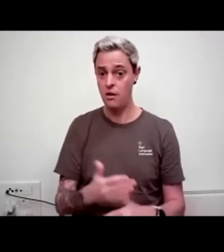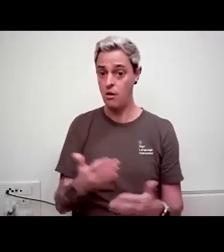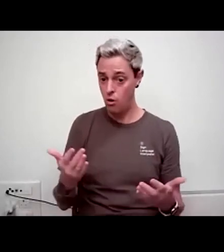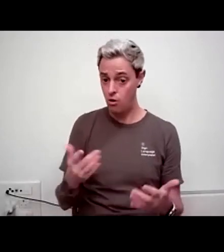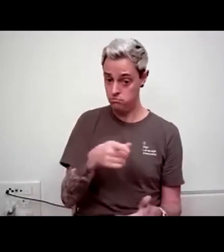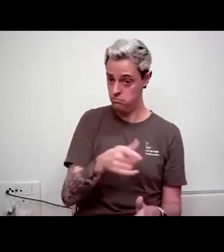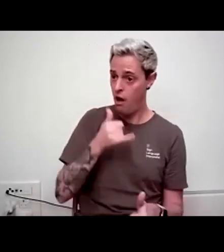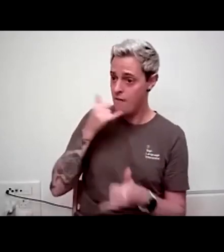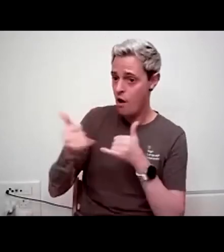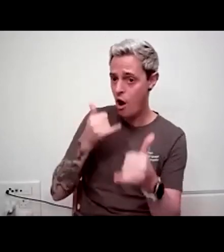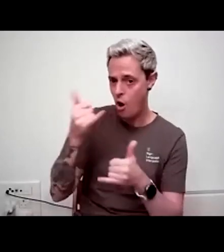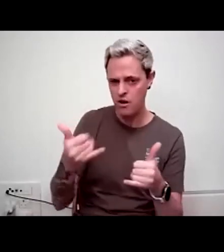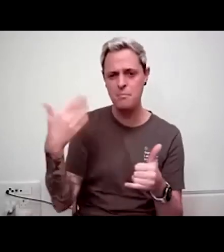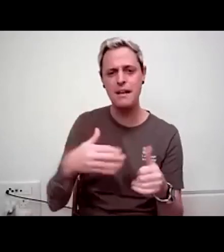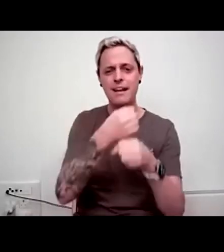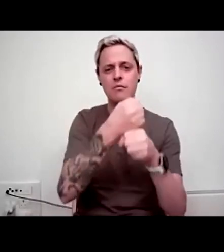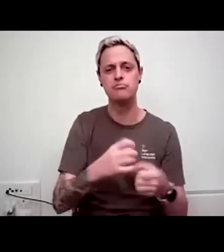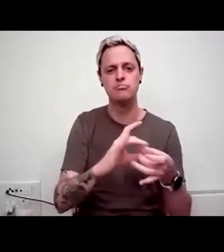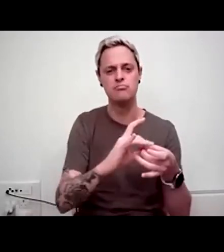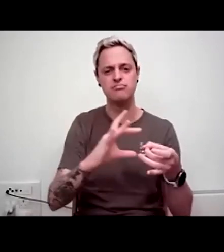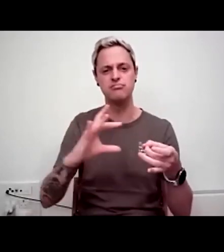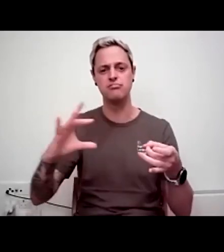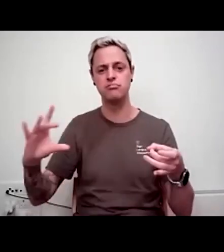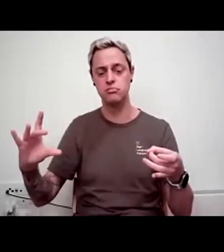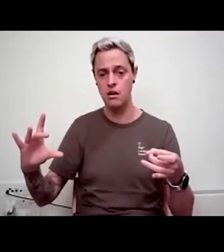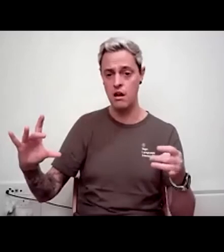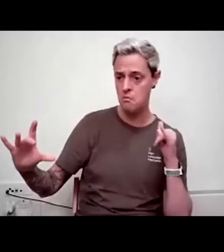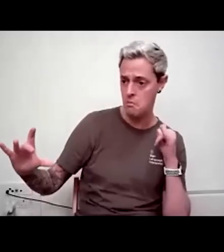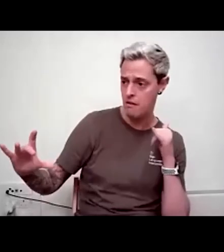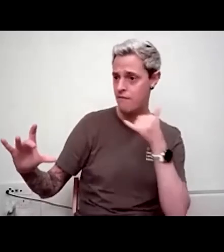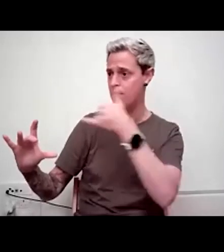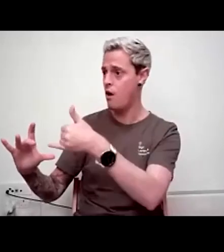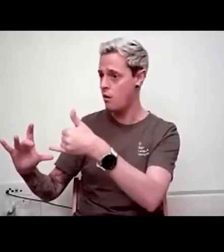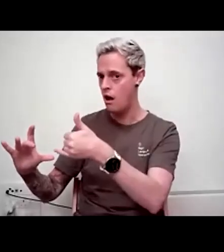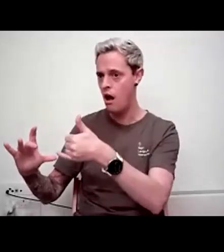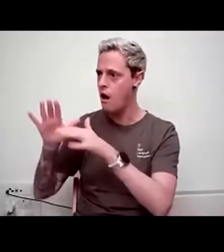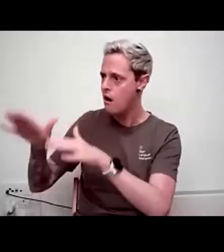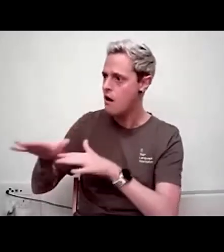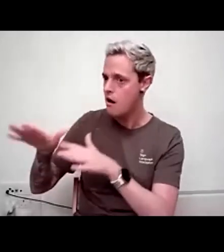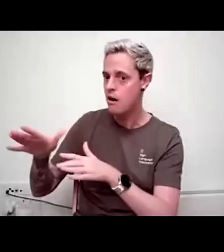after falling away from Christianity and not attending for many years.